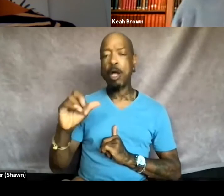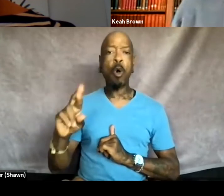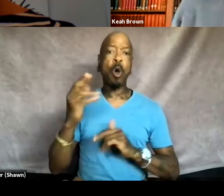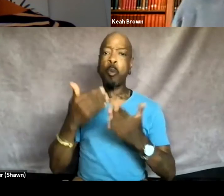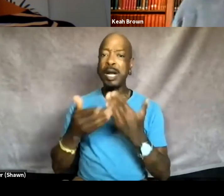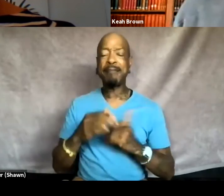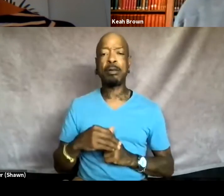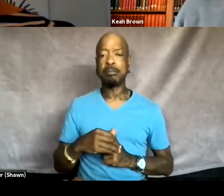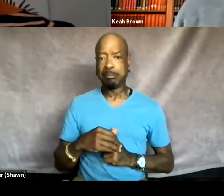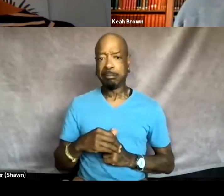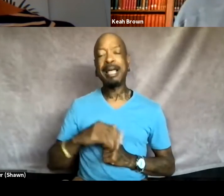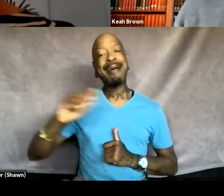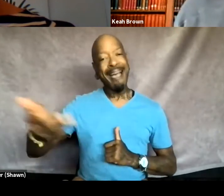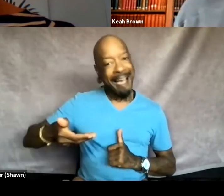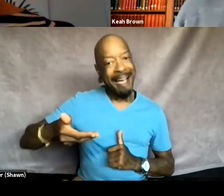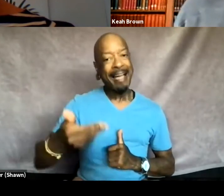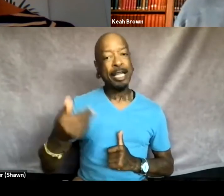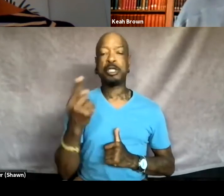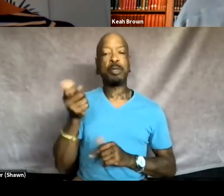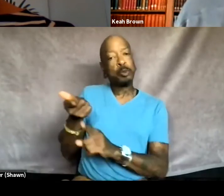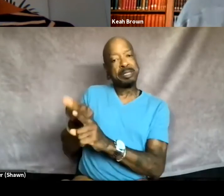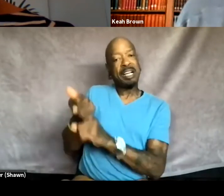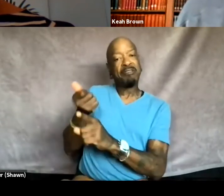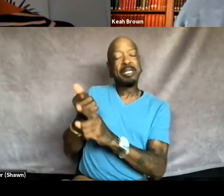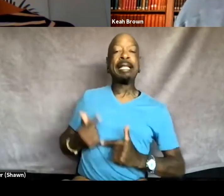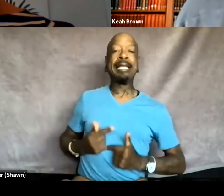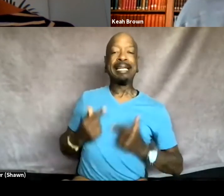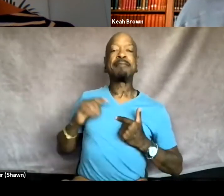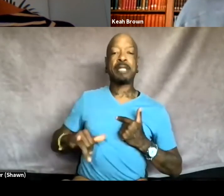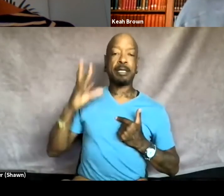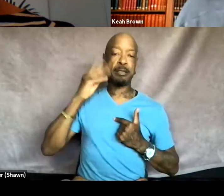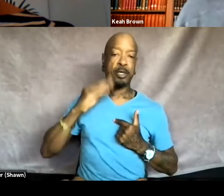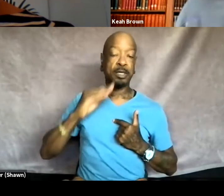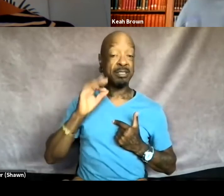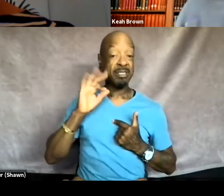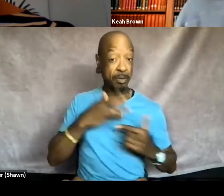someone who lives in that experience I think if you're so concerned about um